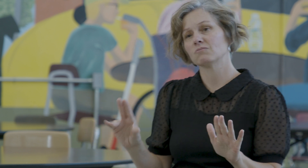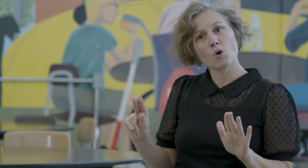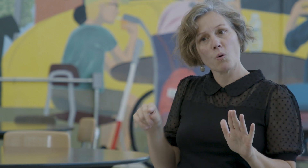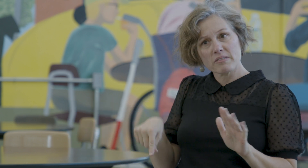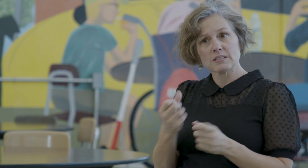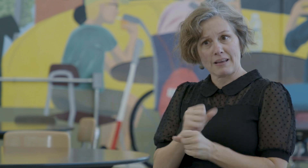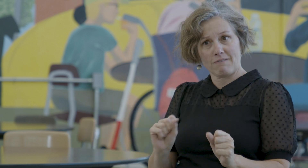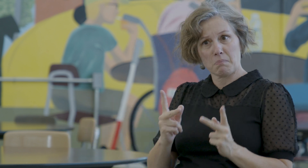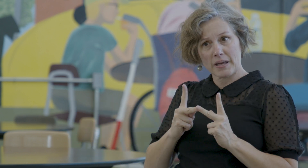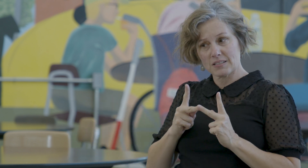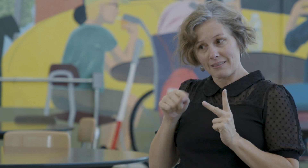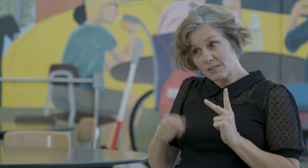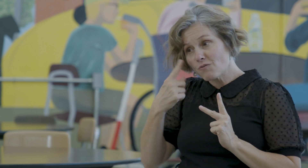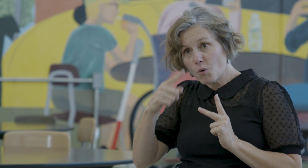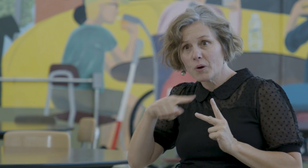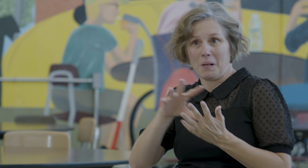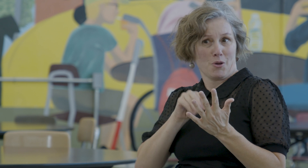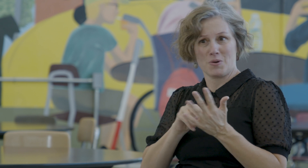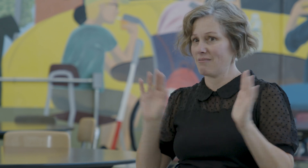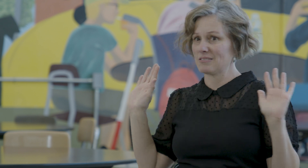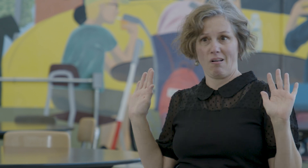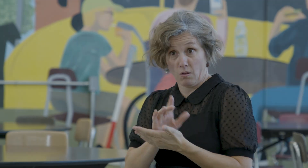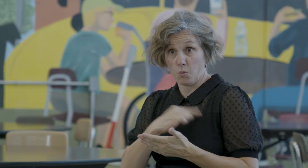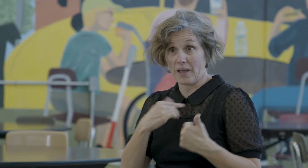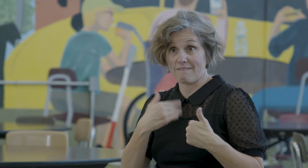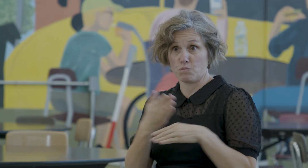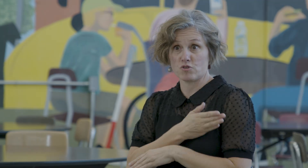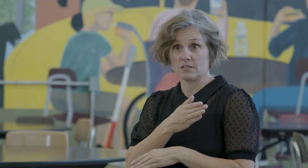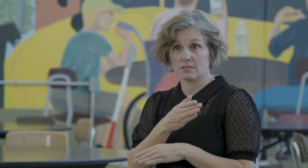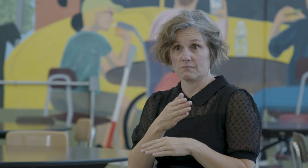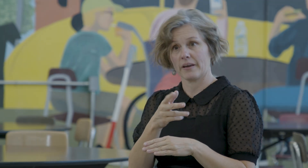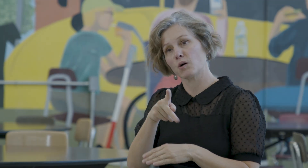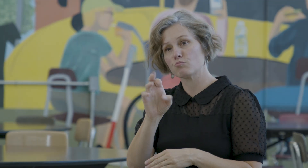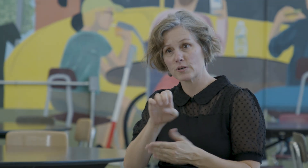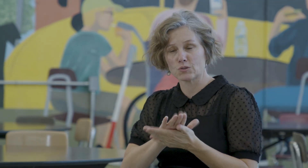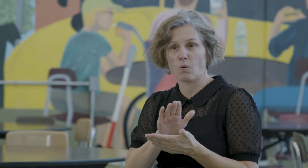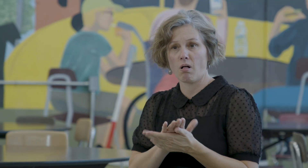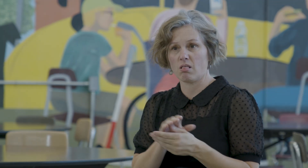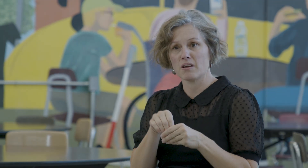They don't have to worry that they will get fired if they mess up. This is a place for them to learn.